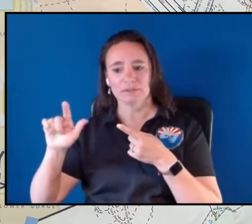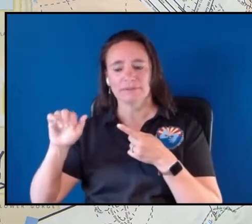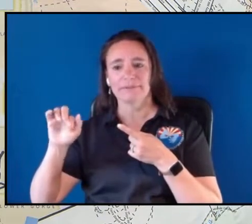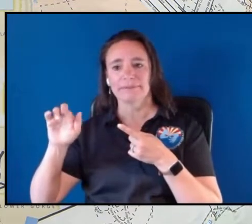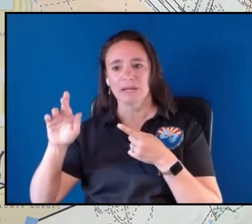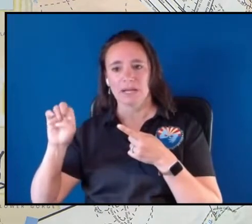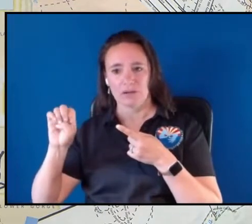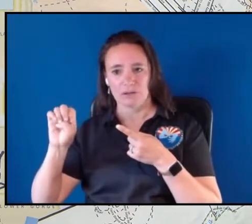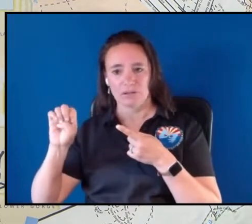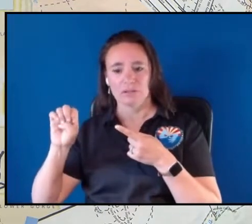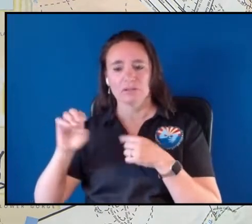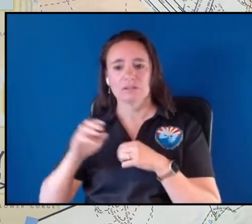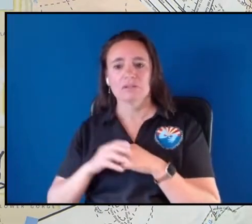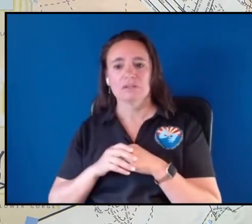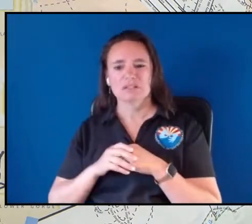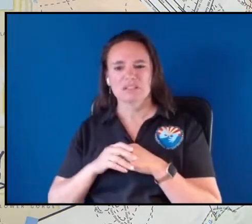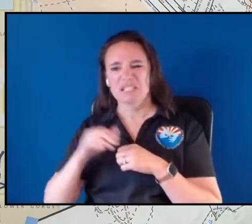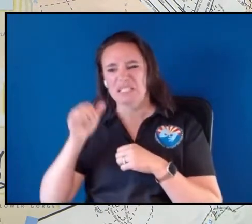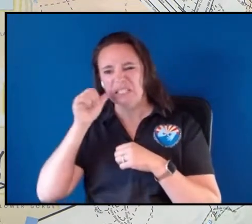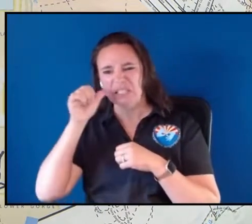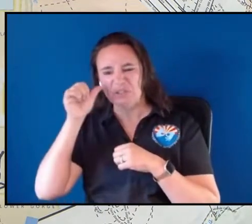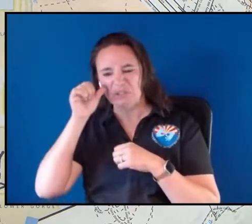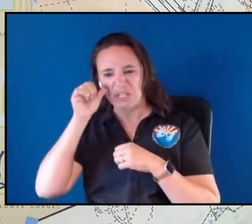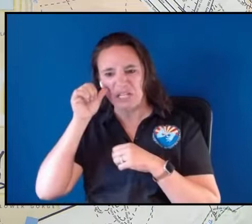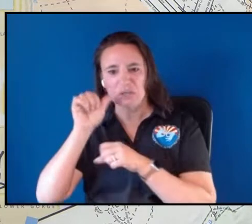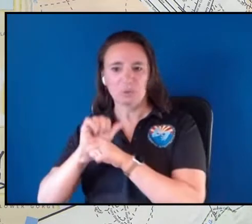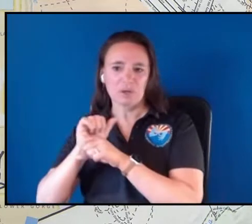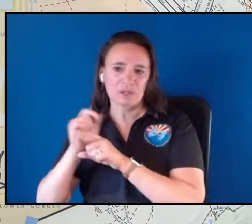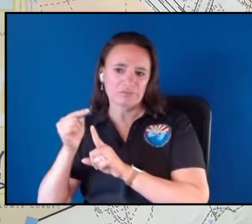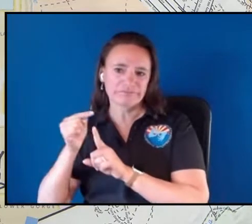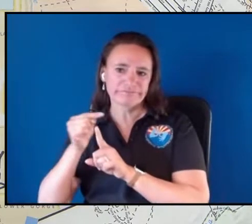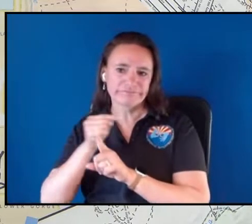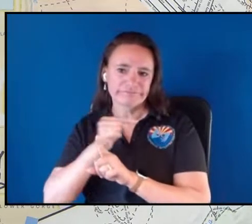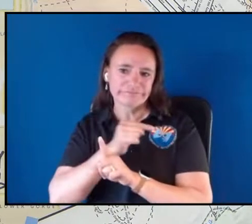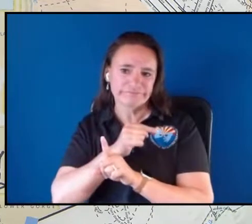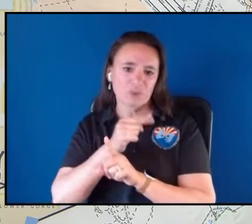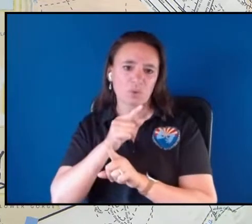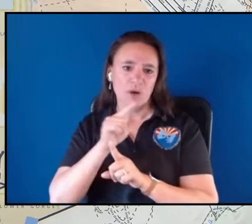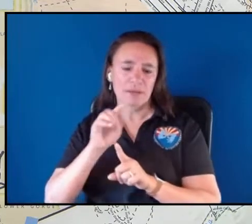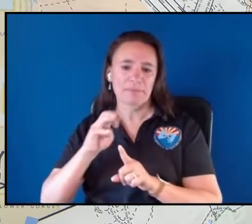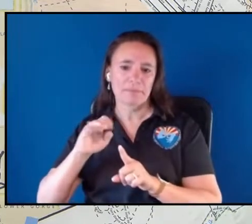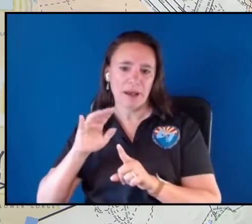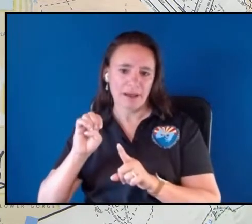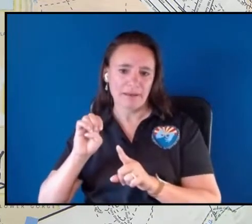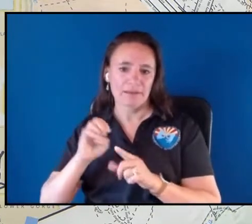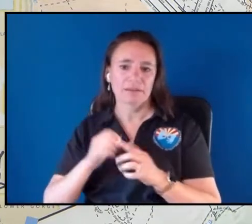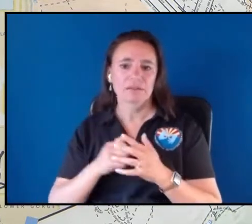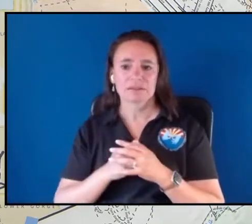on the contingency line that runs east/west and then about a half mile on the one that goes north.